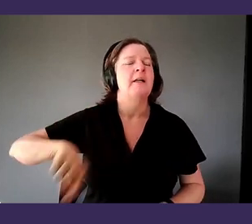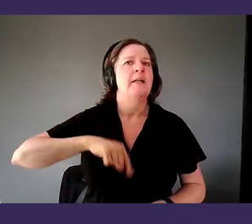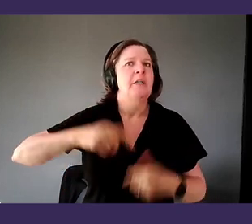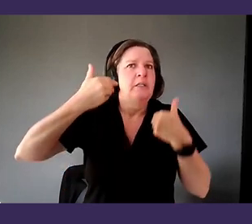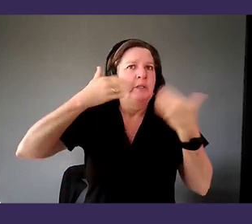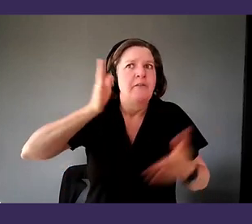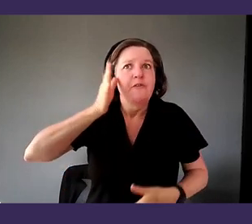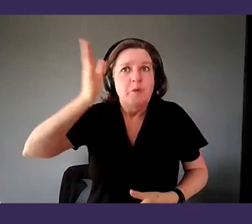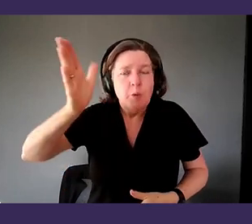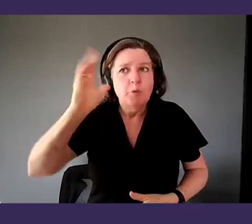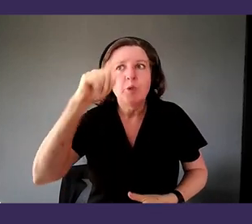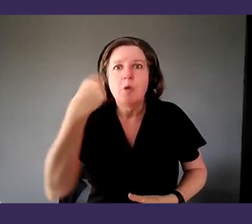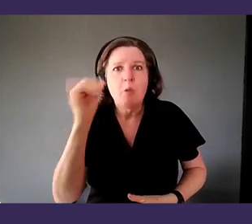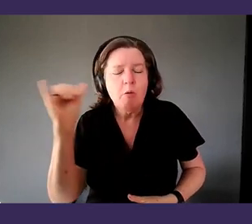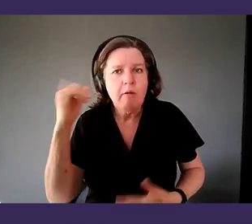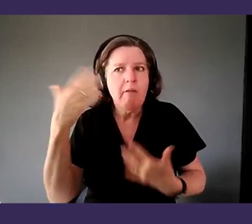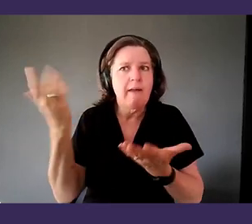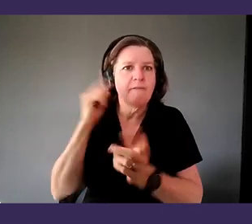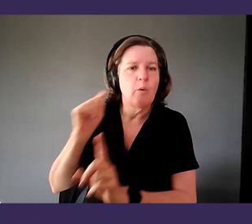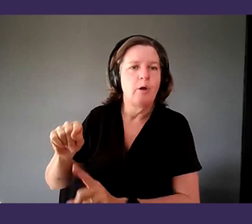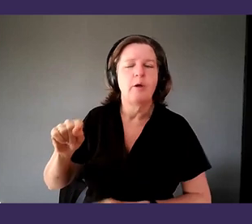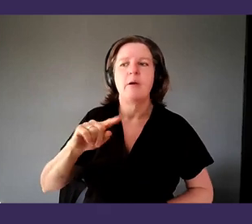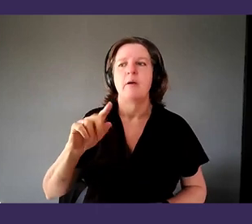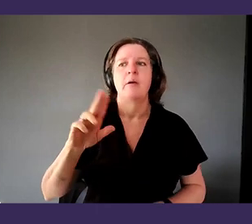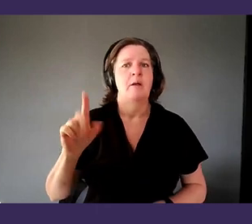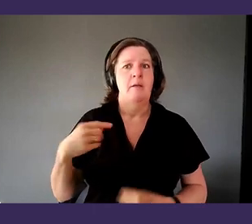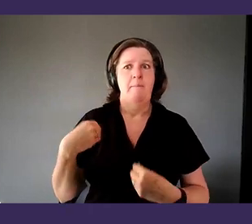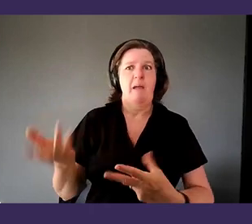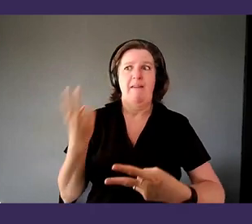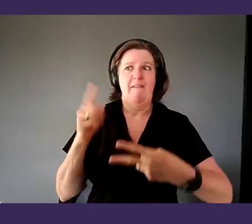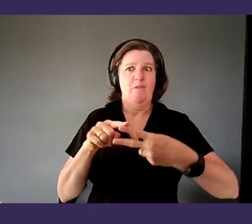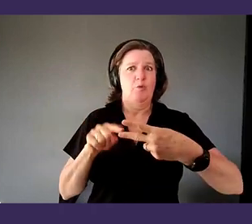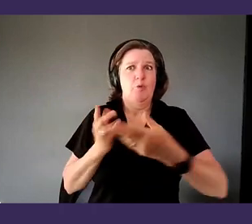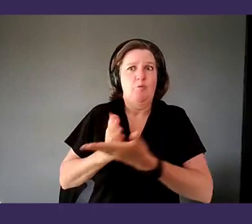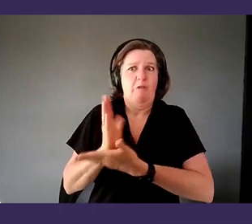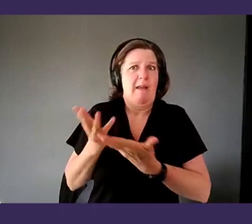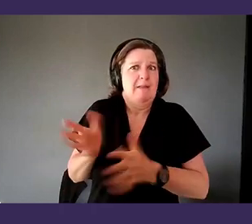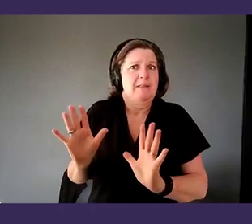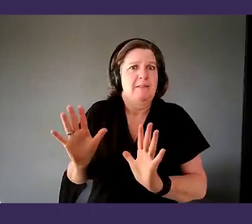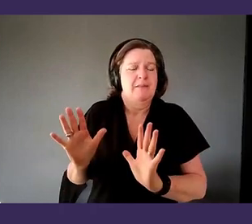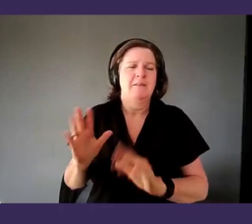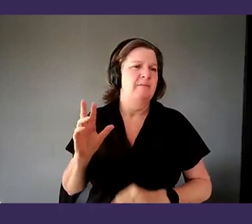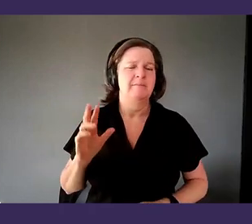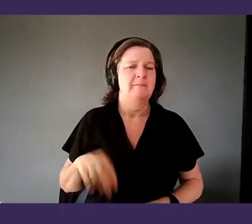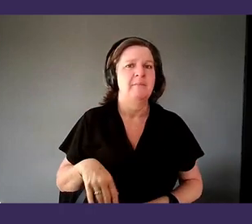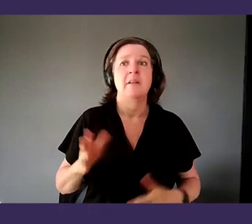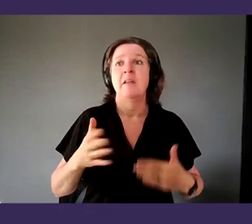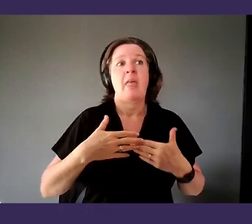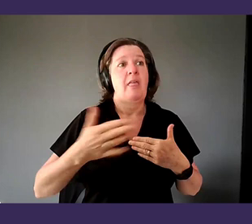what the future is gonna lay for her, but just giving her those two rights, then the rest of it would disappear.